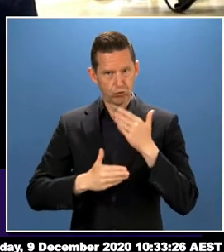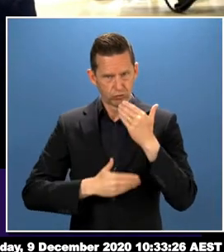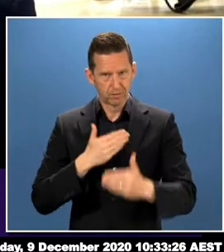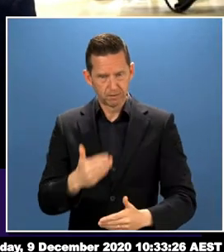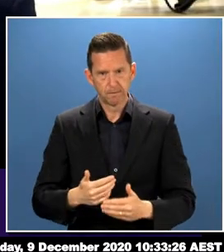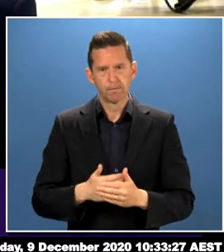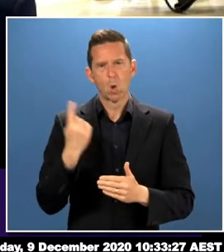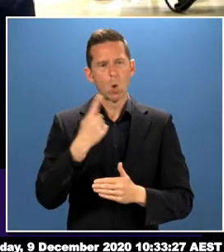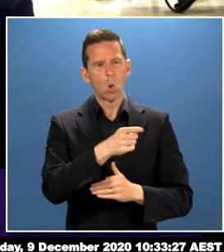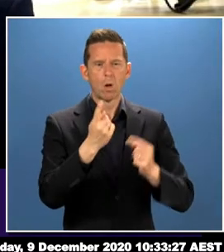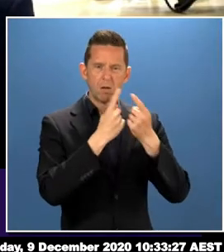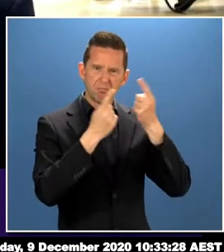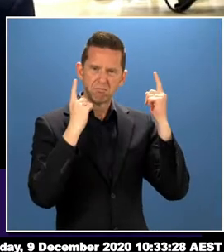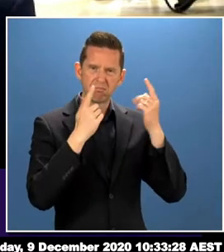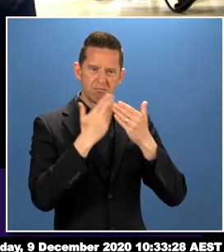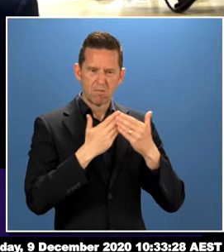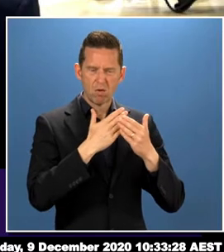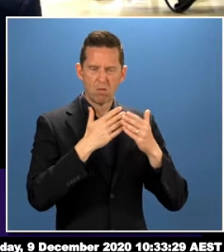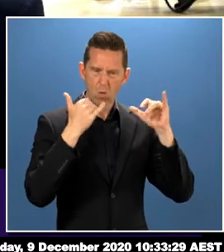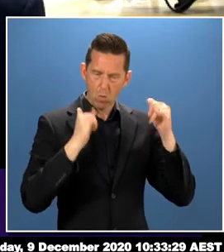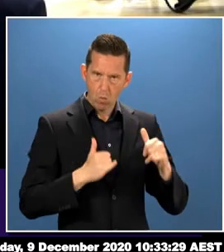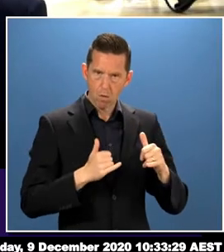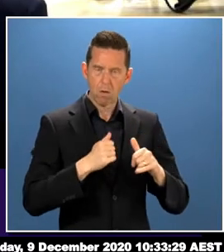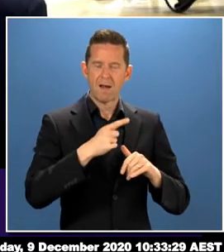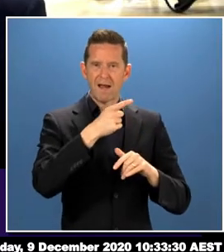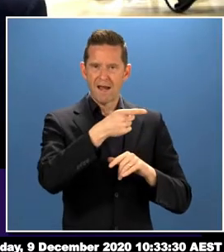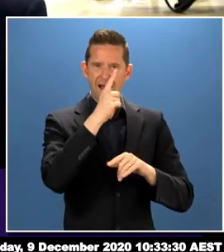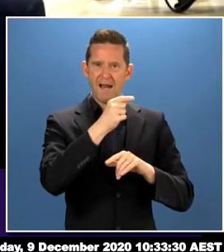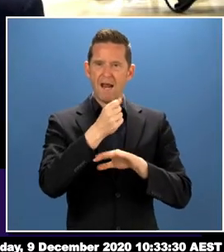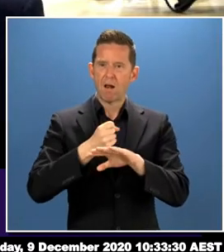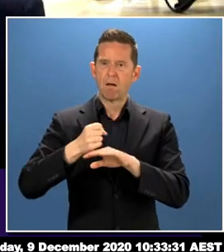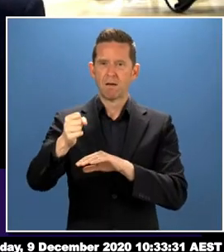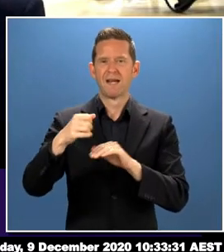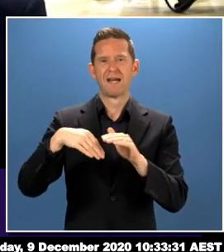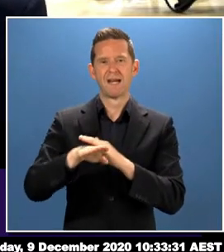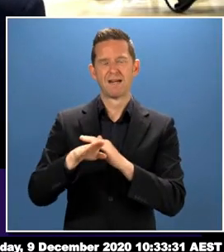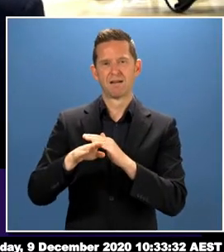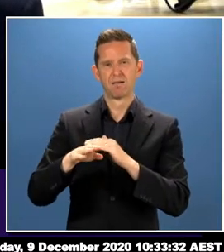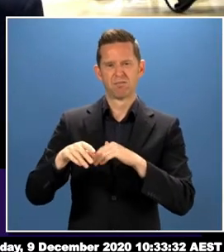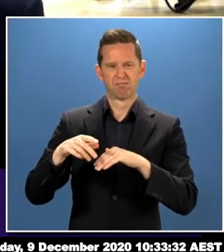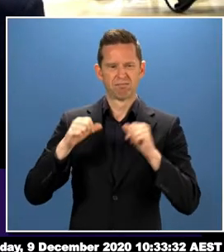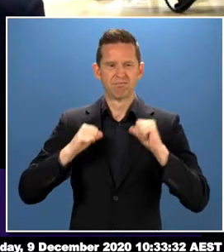lawyers, there is the opportunity of undertaking clerkships and that's a pathway into a graduate position. Is that right?